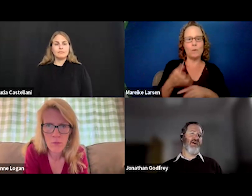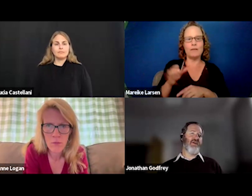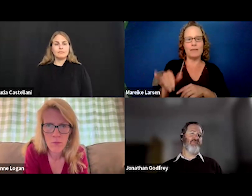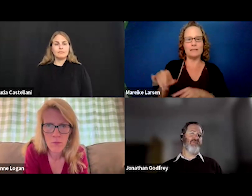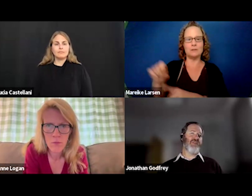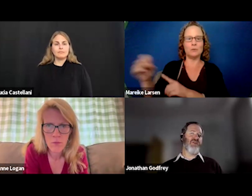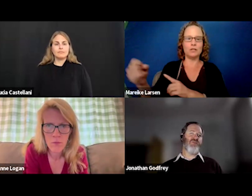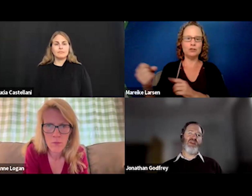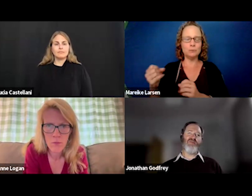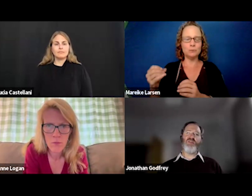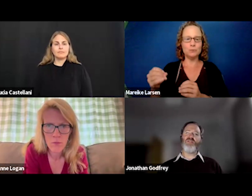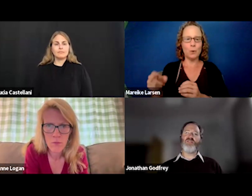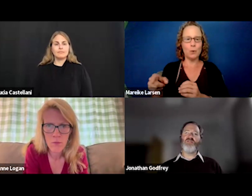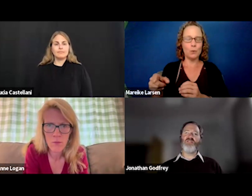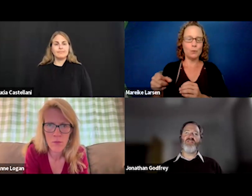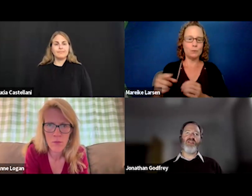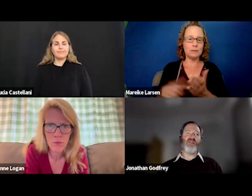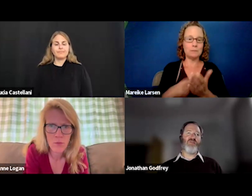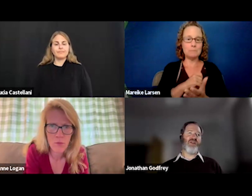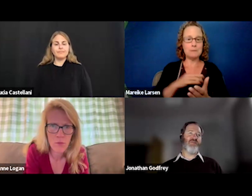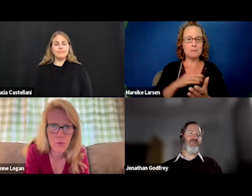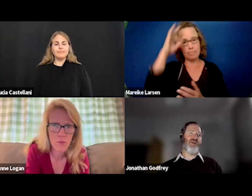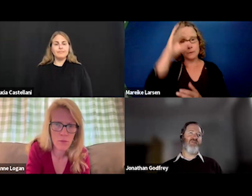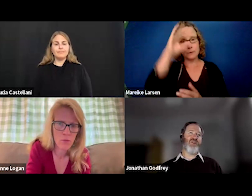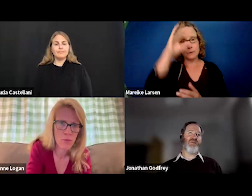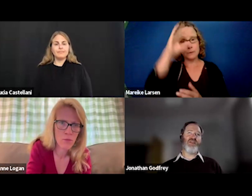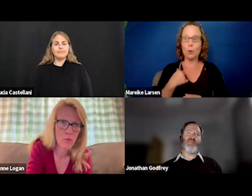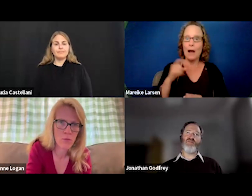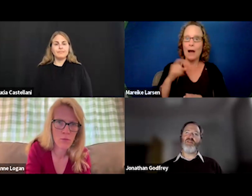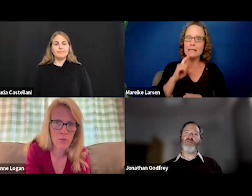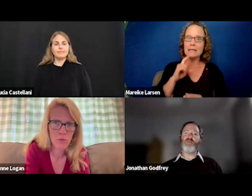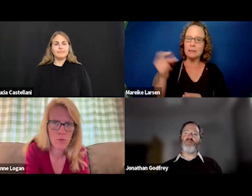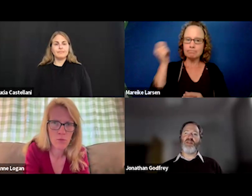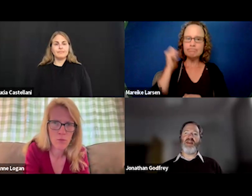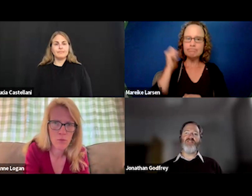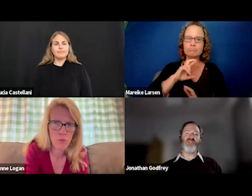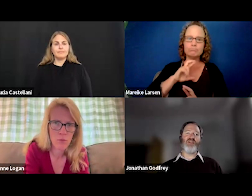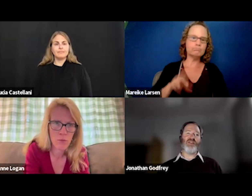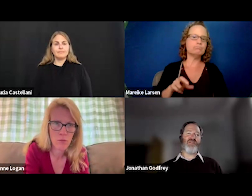So I've got to have those solutions. I've got to be ready for, occasionally there's